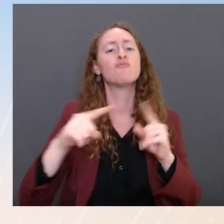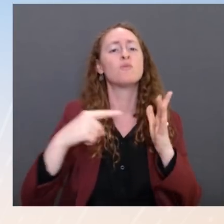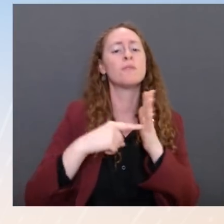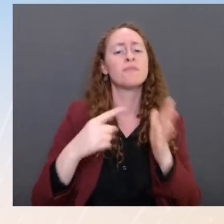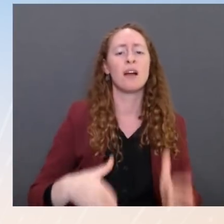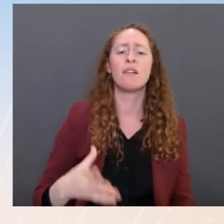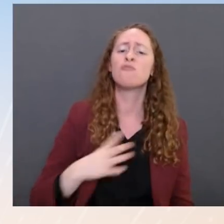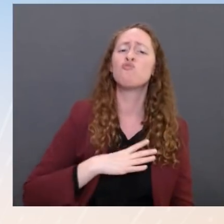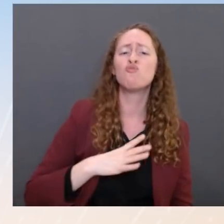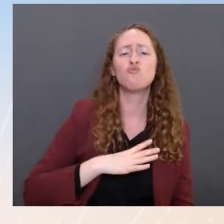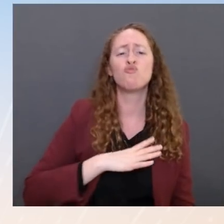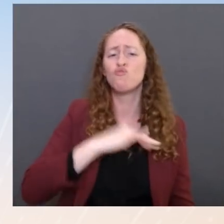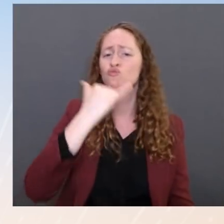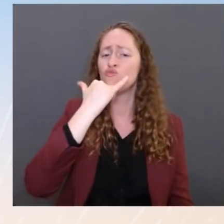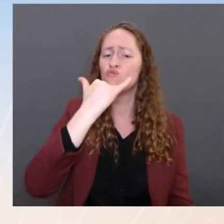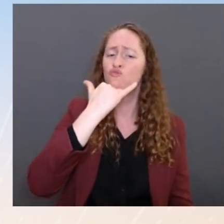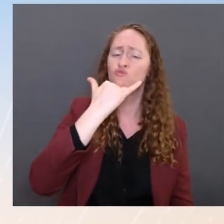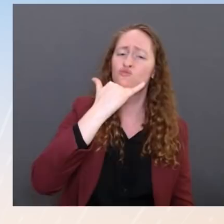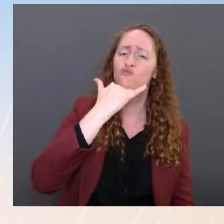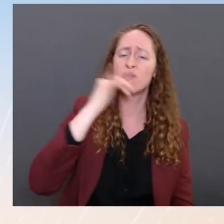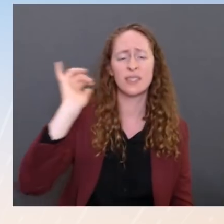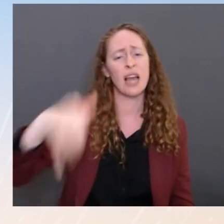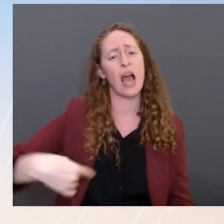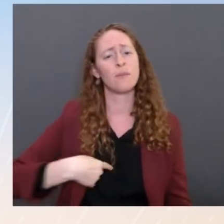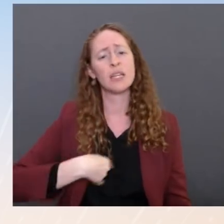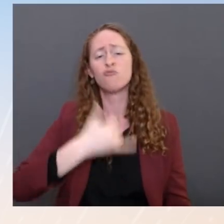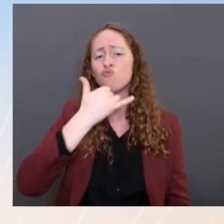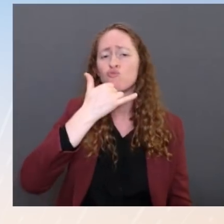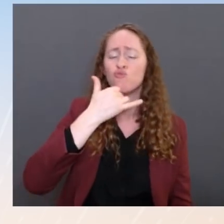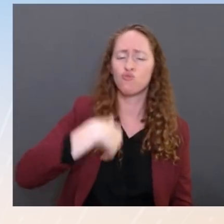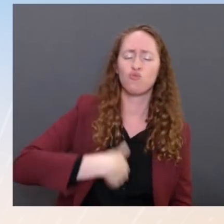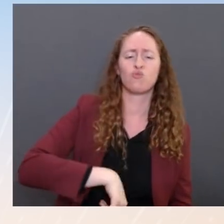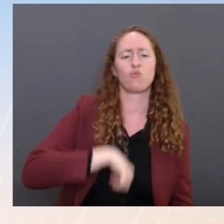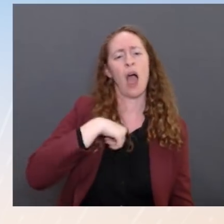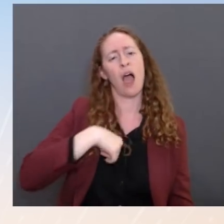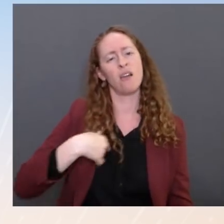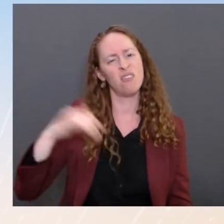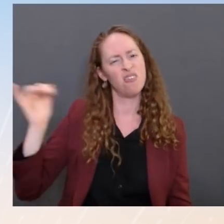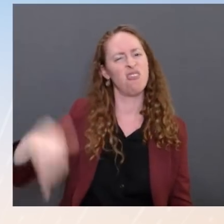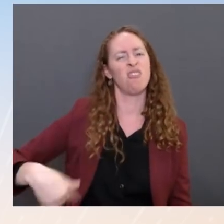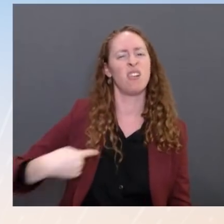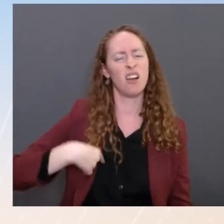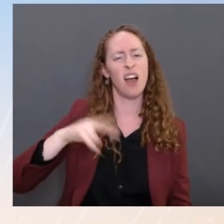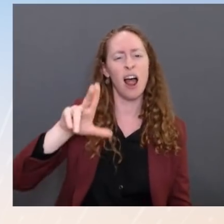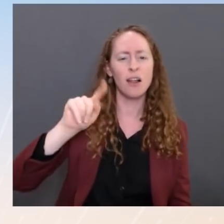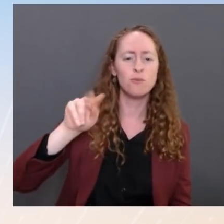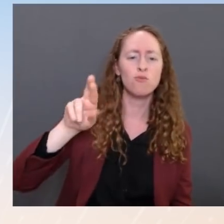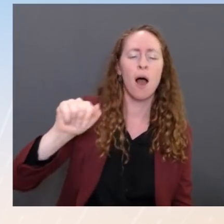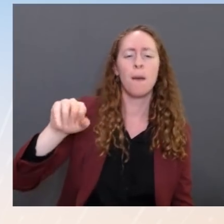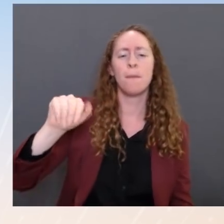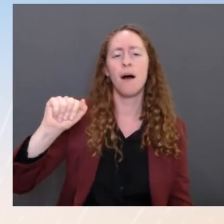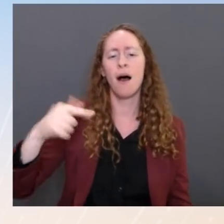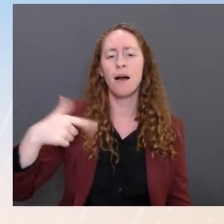of him as an ultra-MAGA Superman. He, on his own Twitter-alternative platform,